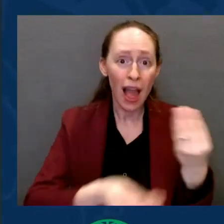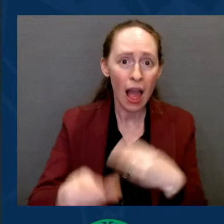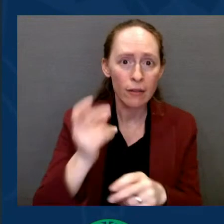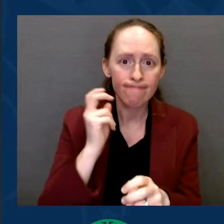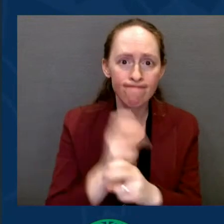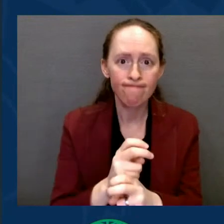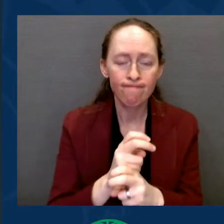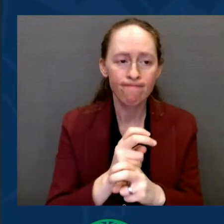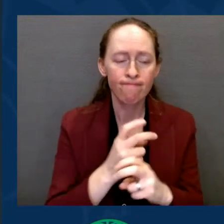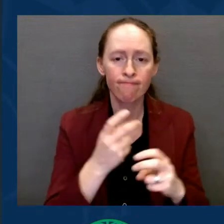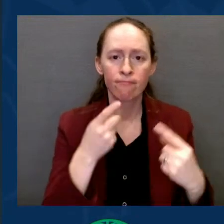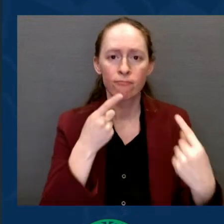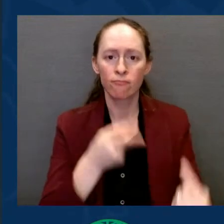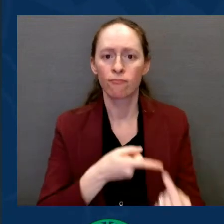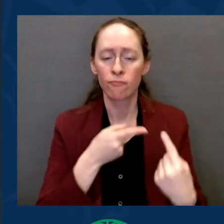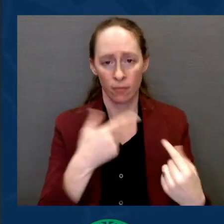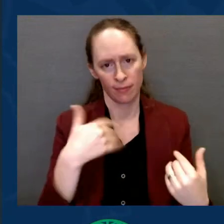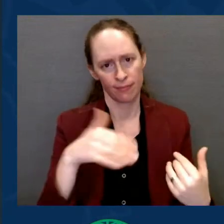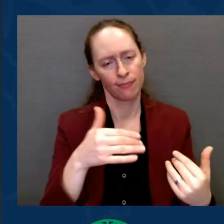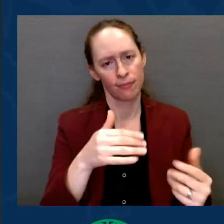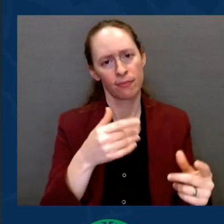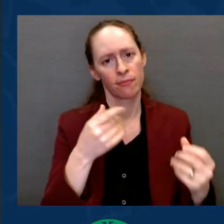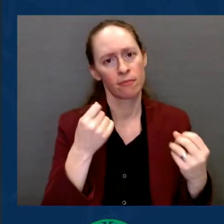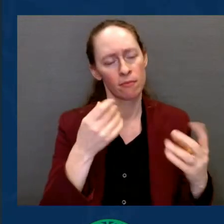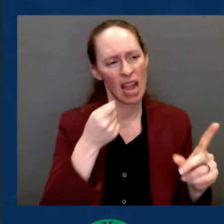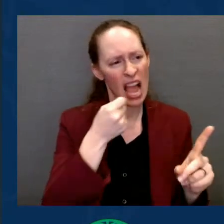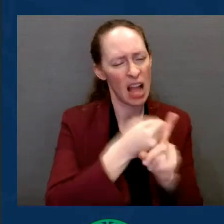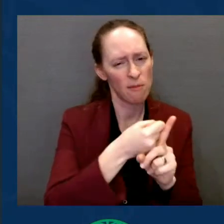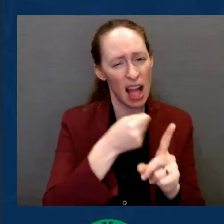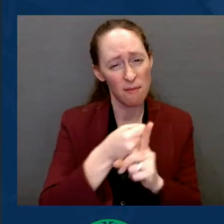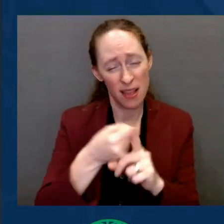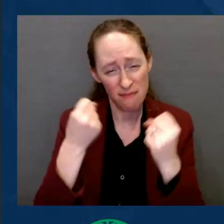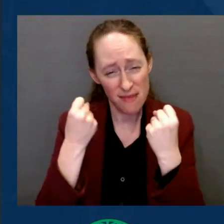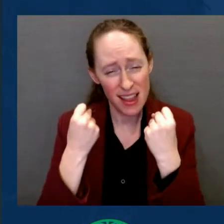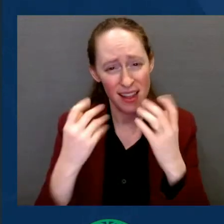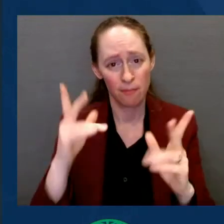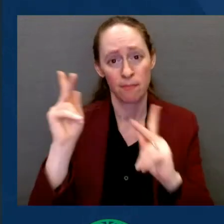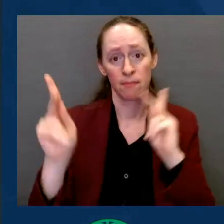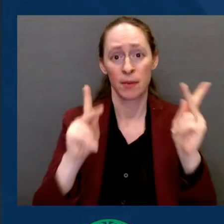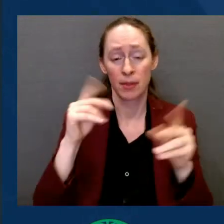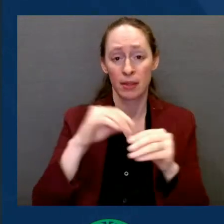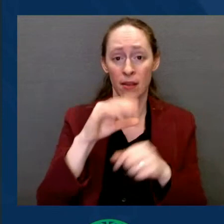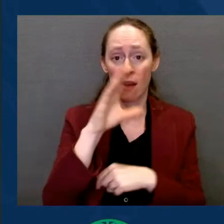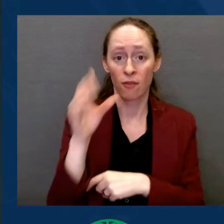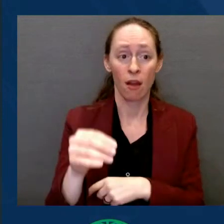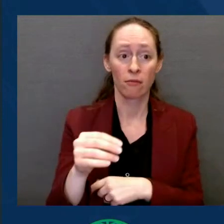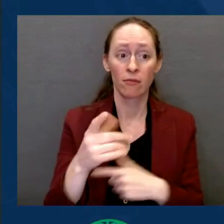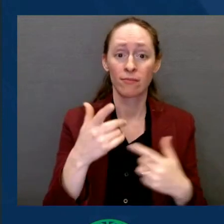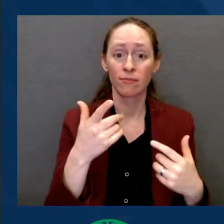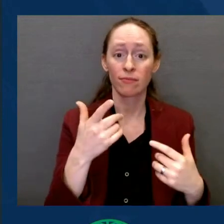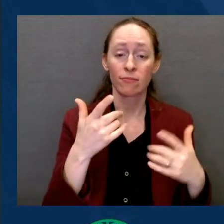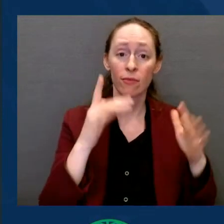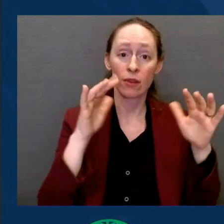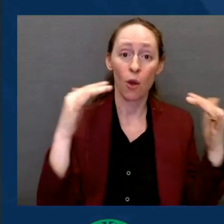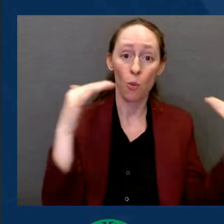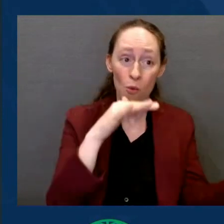And conflict, climate change, COVID-19 continue to compound the impacts of the global food crisis